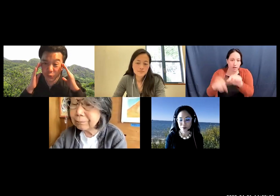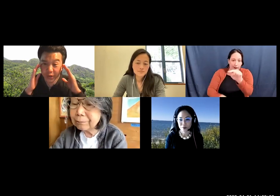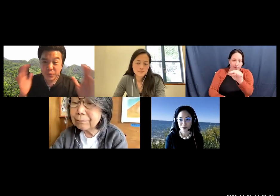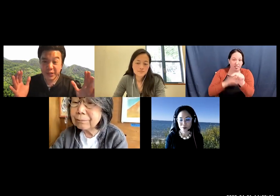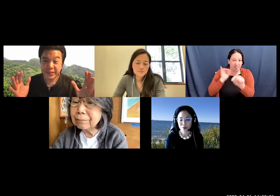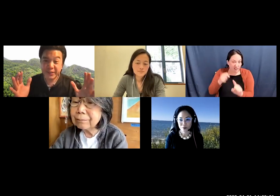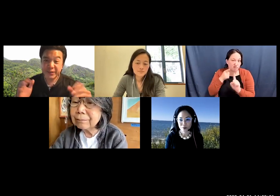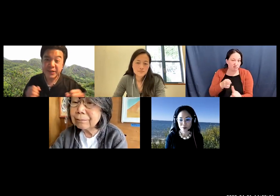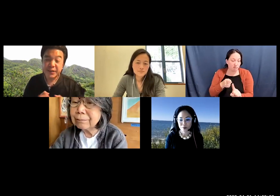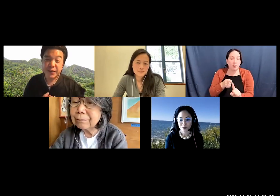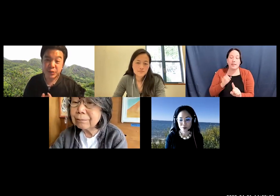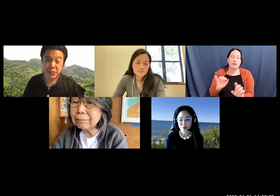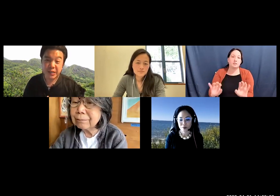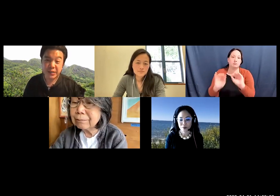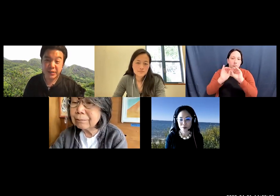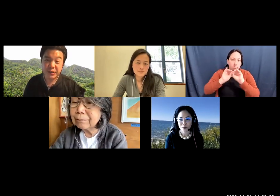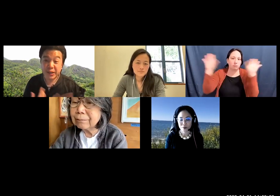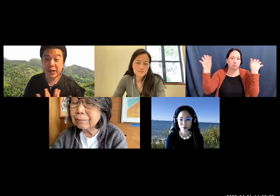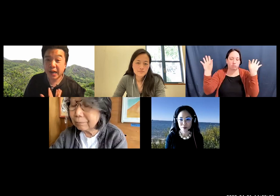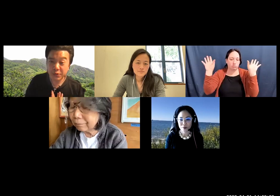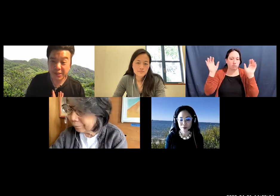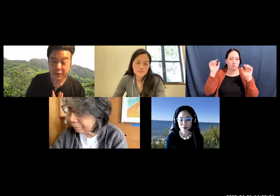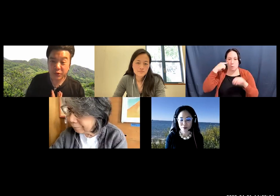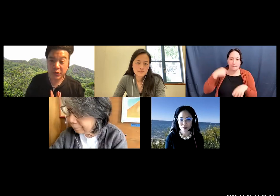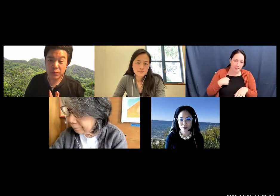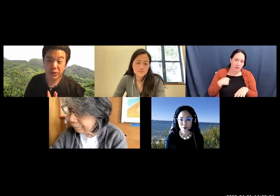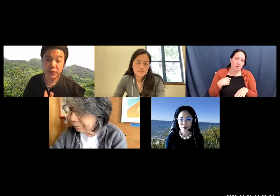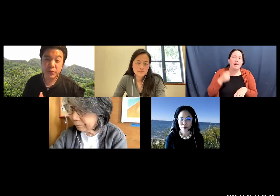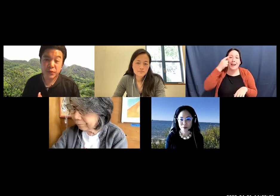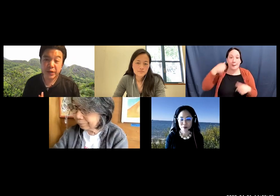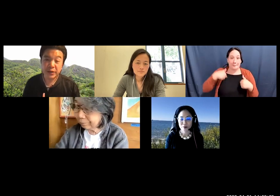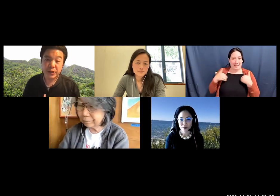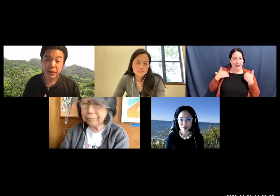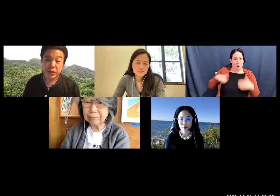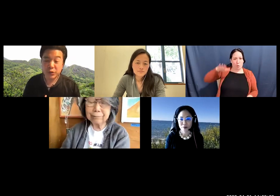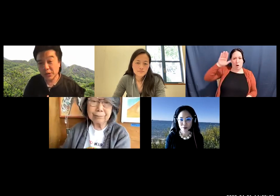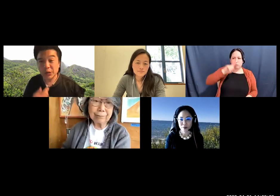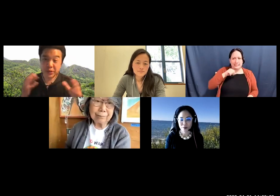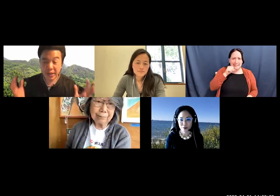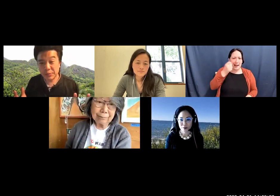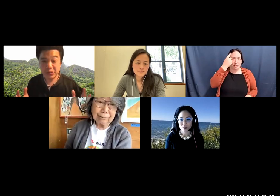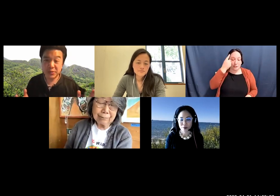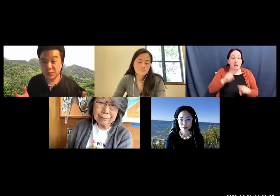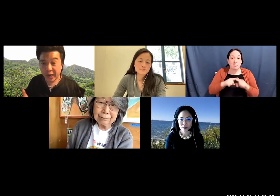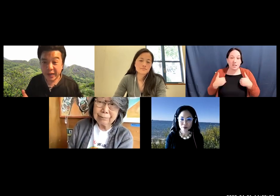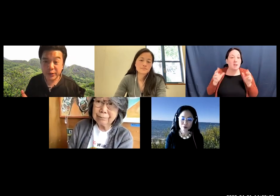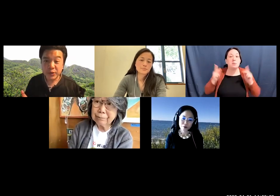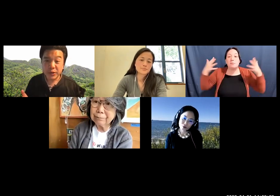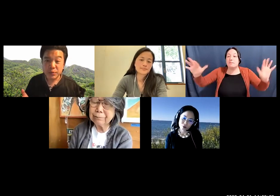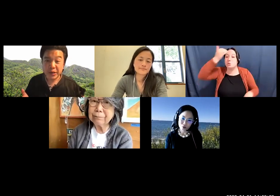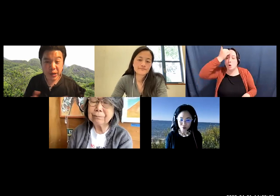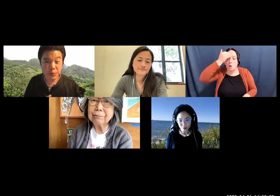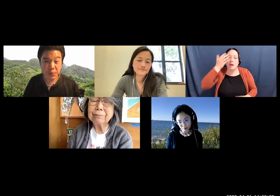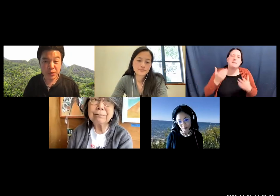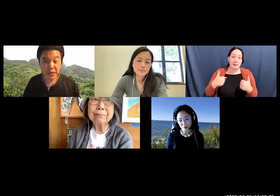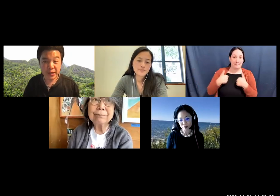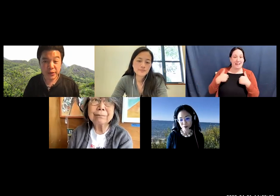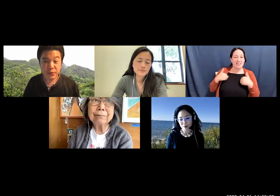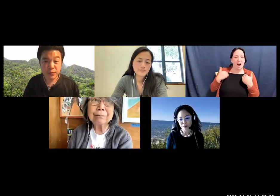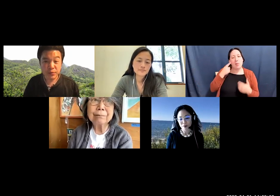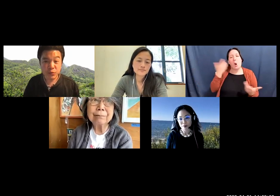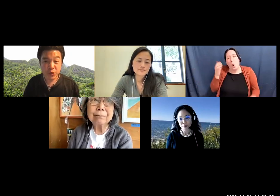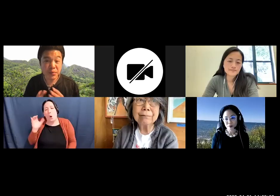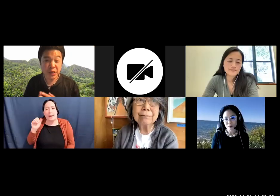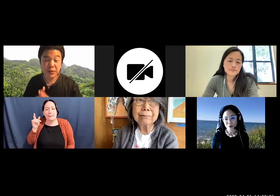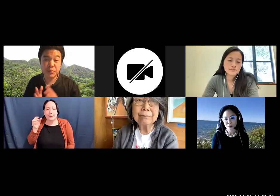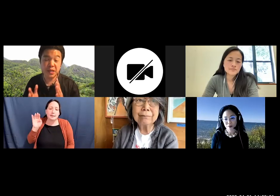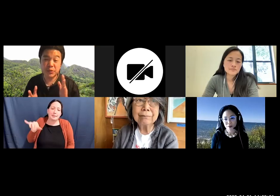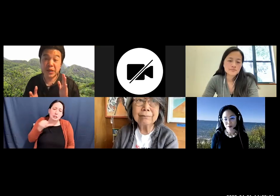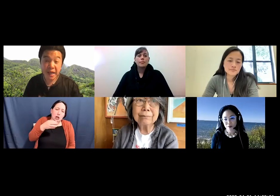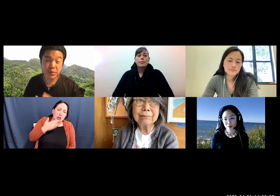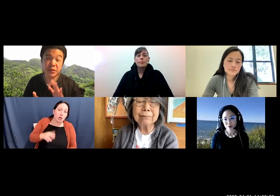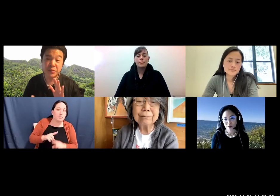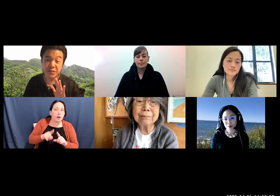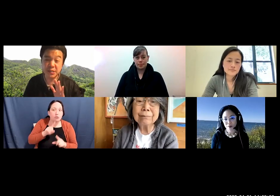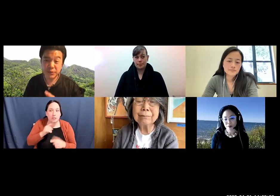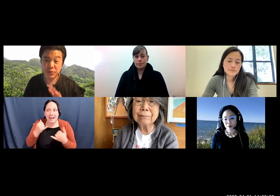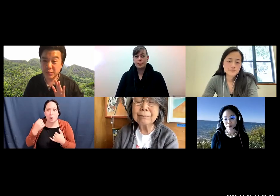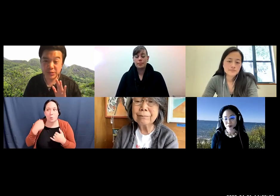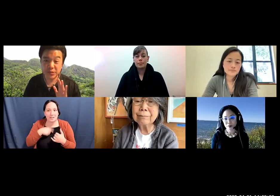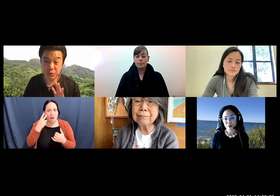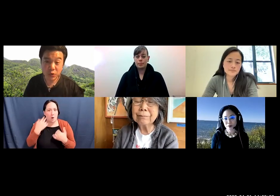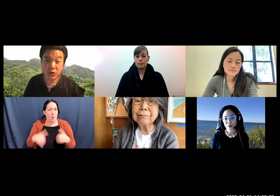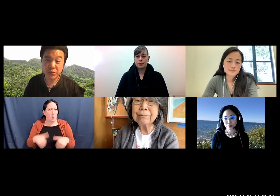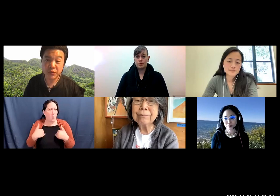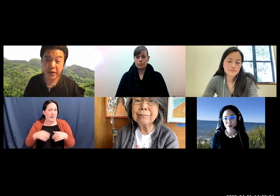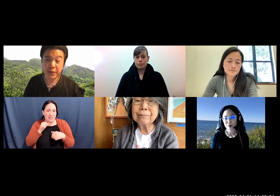Alex Tom he/him: a way more clear understanding than like I was like growing up with, right? You know you can know that capitalism is bad, but now, people are like we may not be able to inhabit this... this... this world, right?